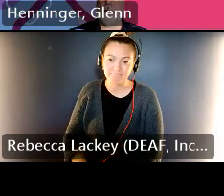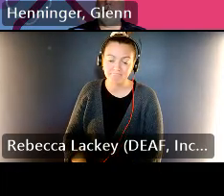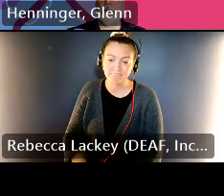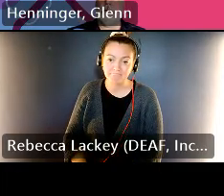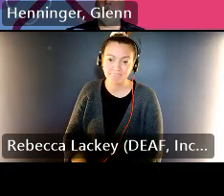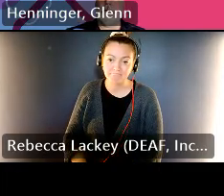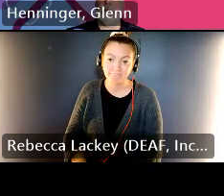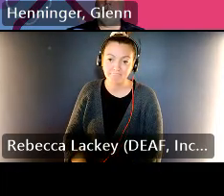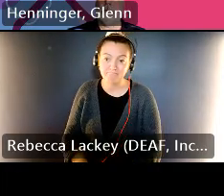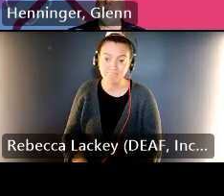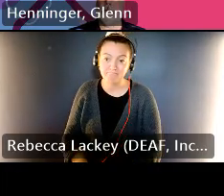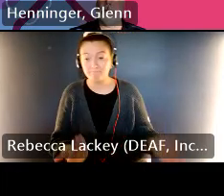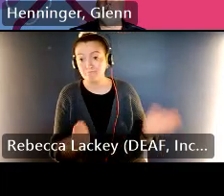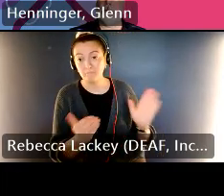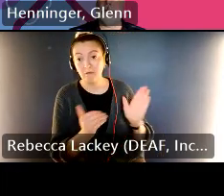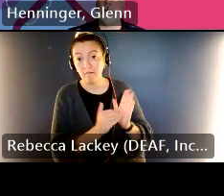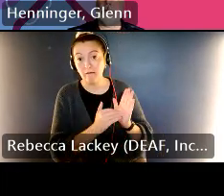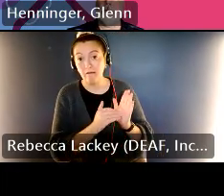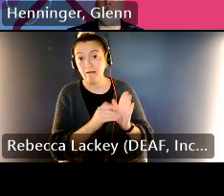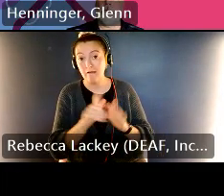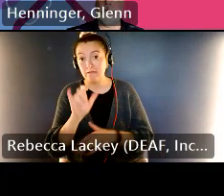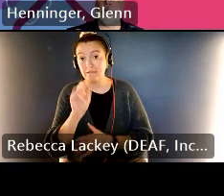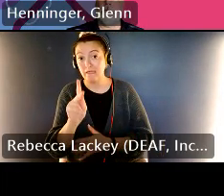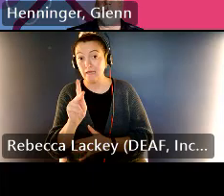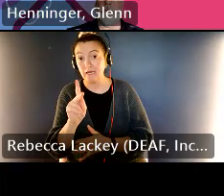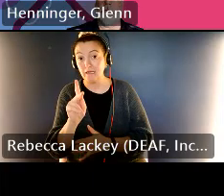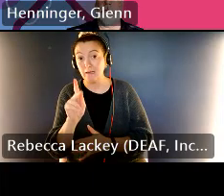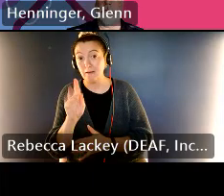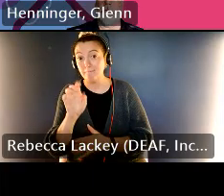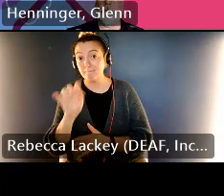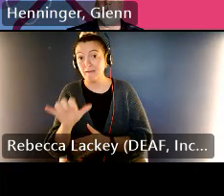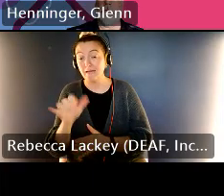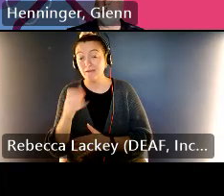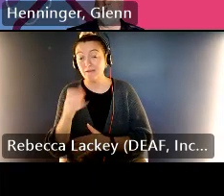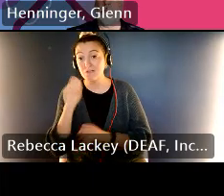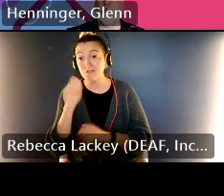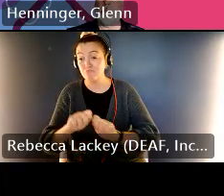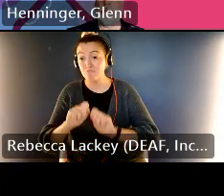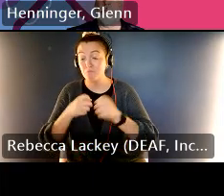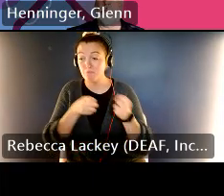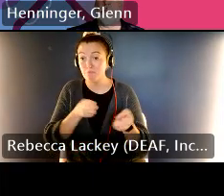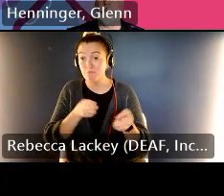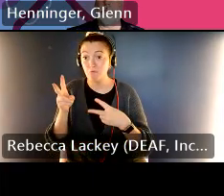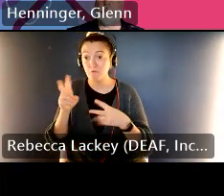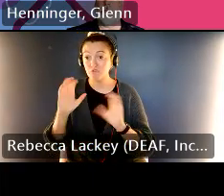Again, there is a link that Betty just posted in our chat for this meeting.